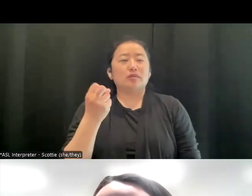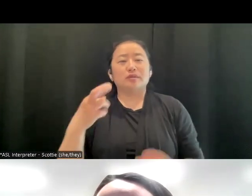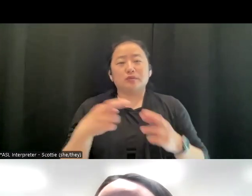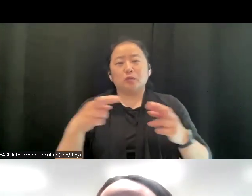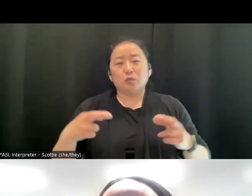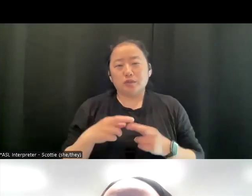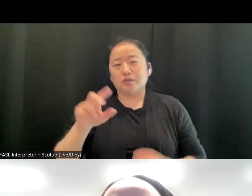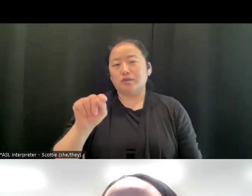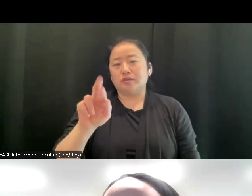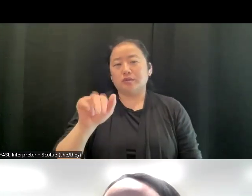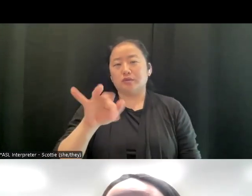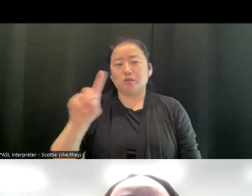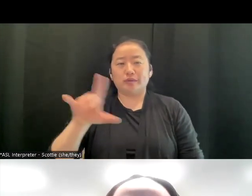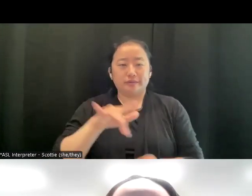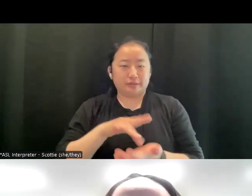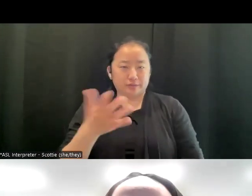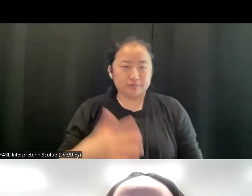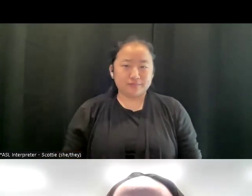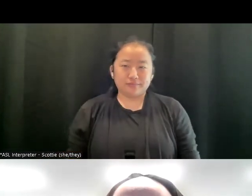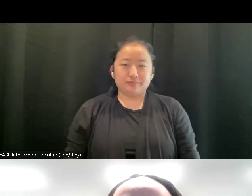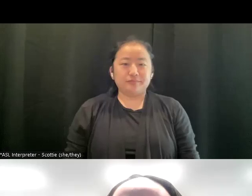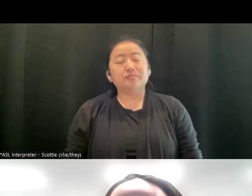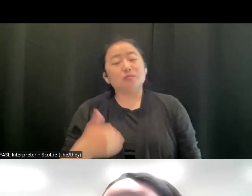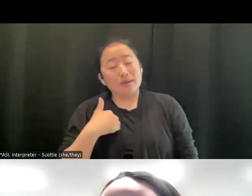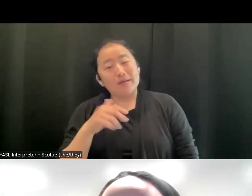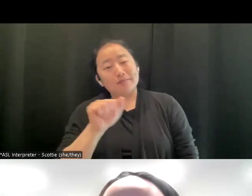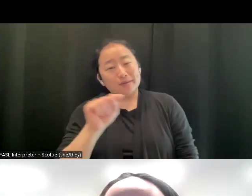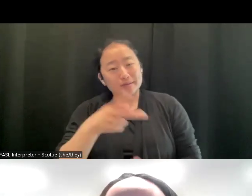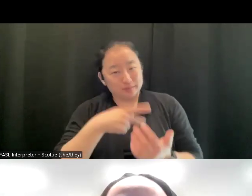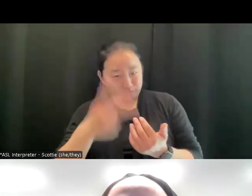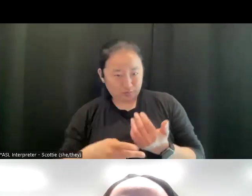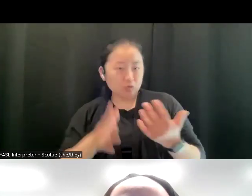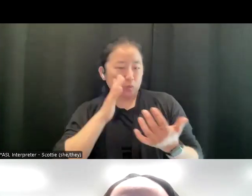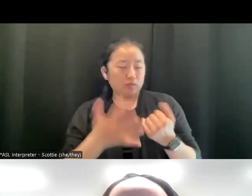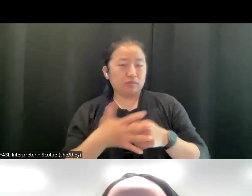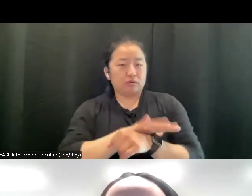states, if you have -- well, you do have an AT program and they cover every single portion of it.